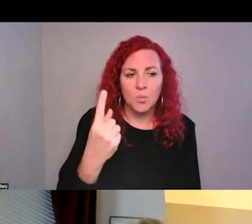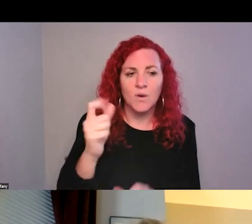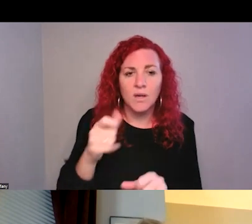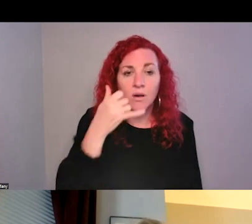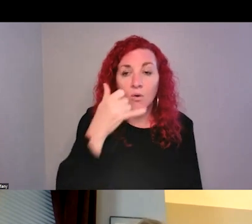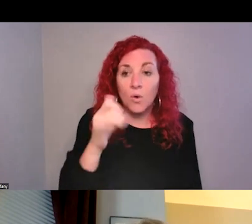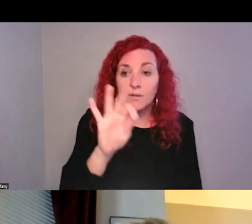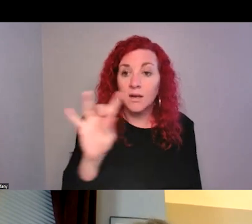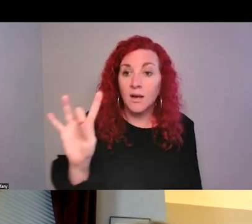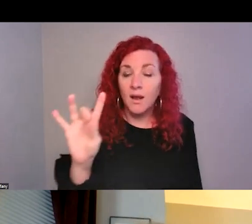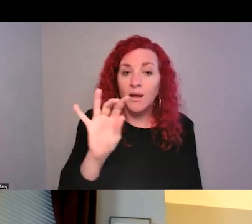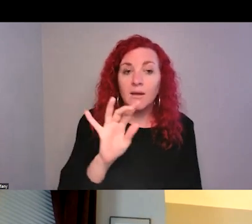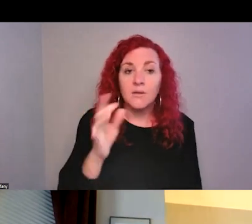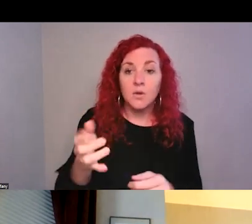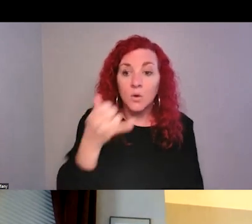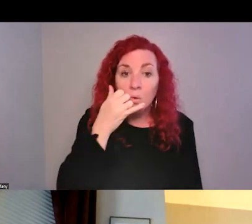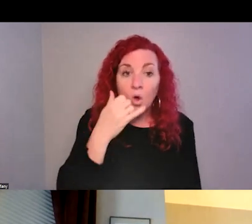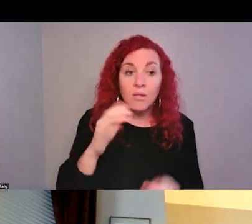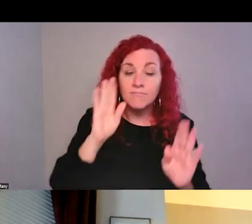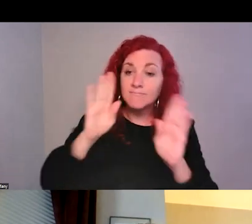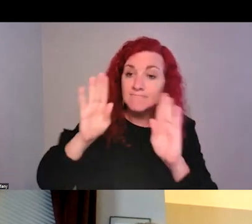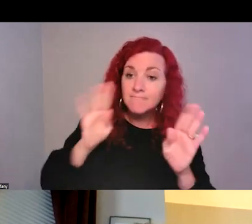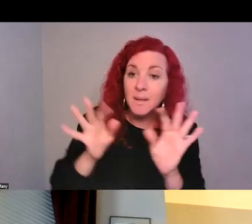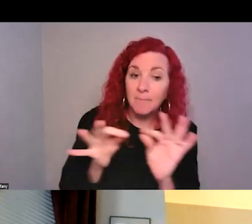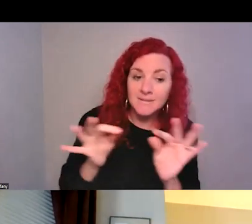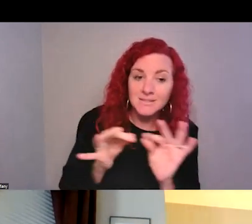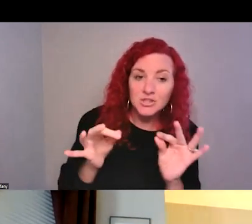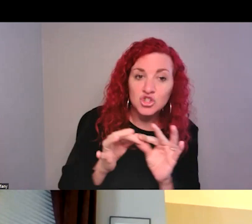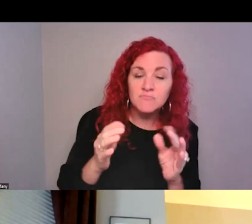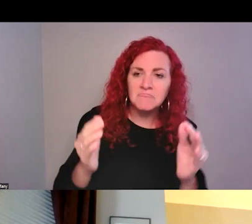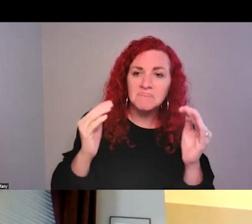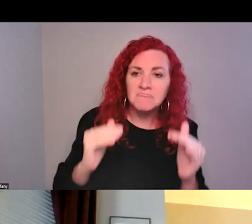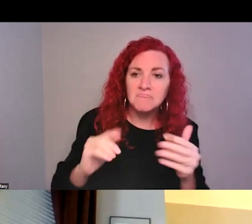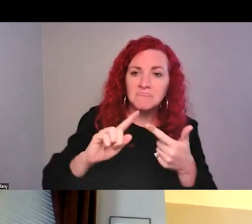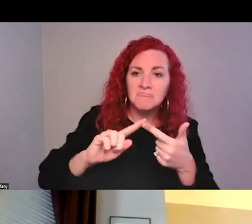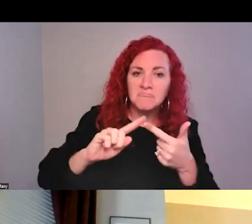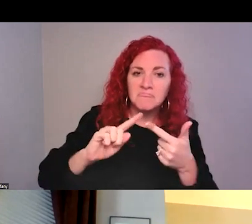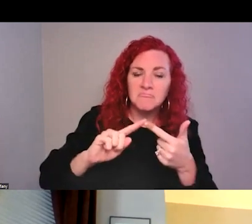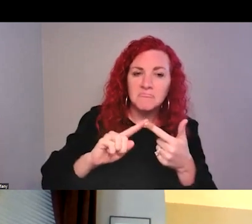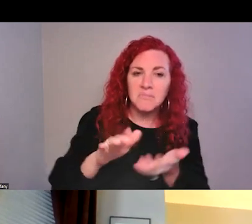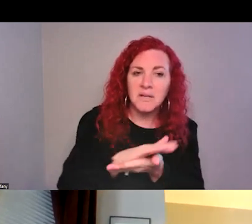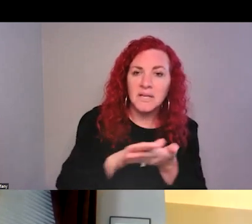WHEN THEY CALL, THEY WILL GET THE GREETING MESSAGE AND AFTER THAT YOU WILL GET